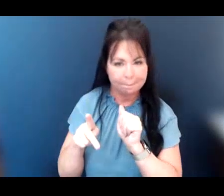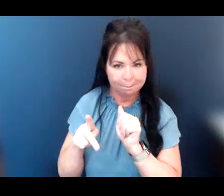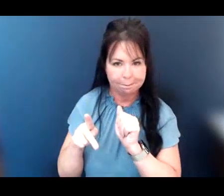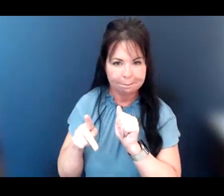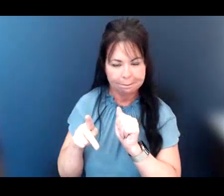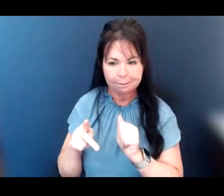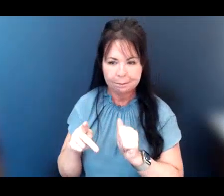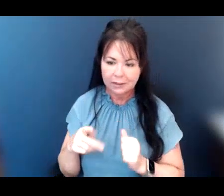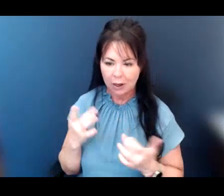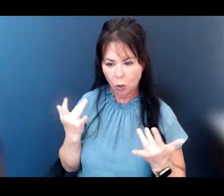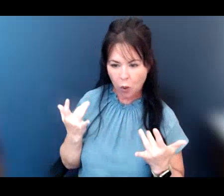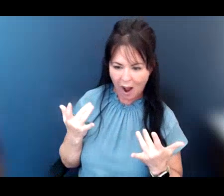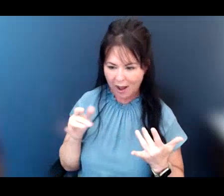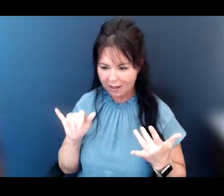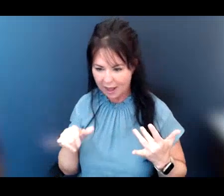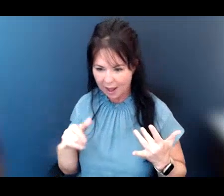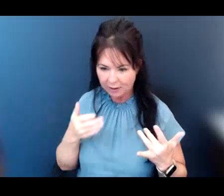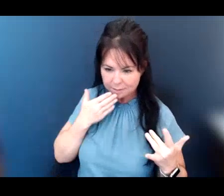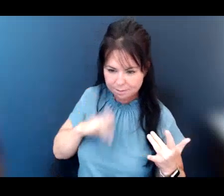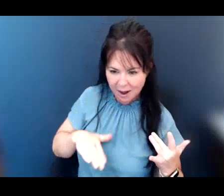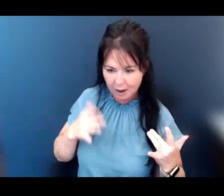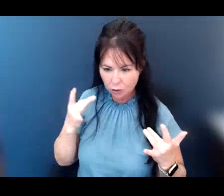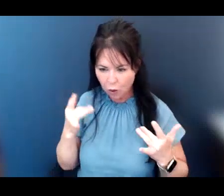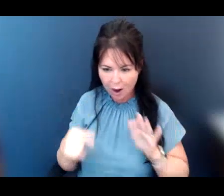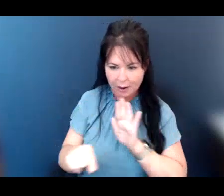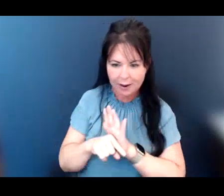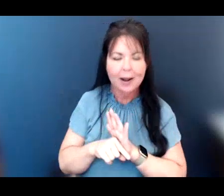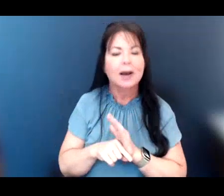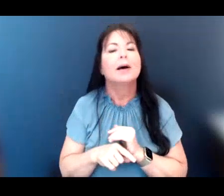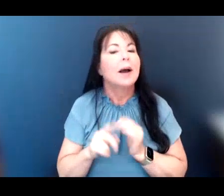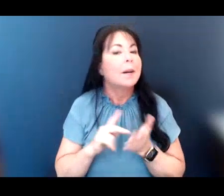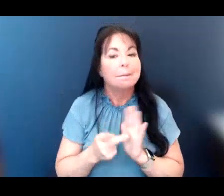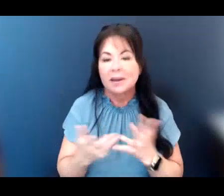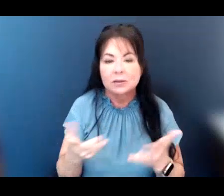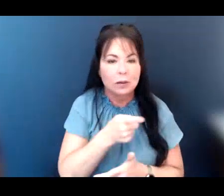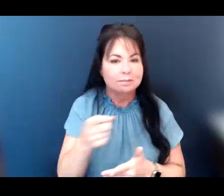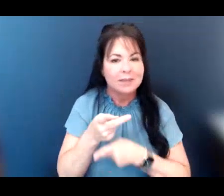and things like that. So again, you just have to be very careful about how you use those kind of tools.